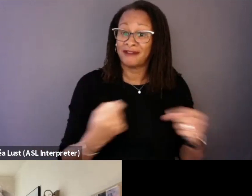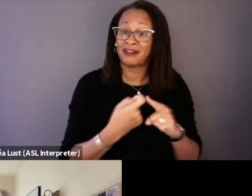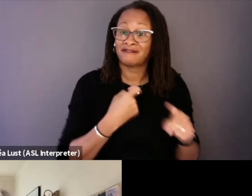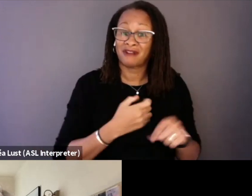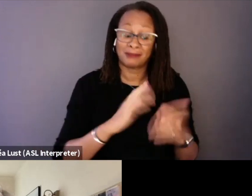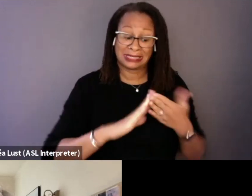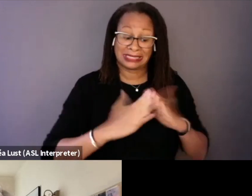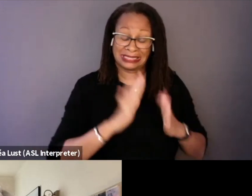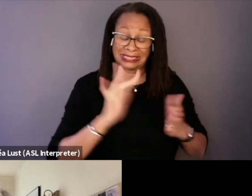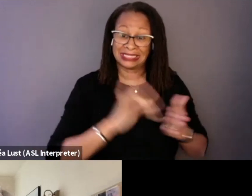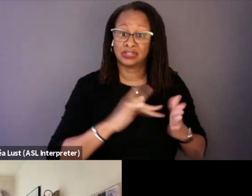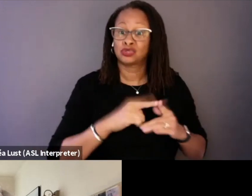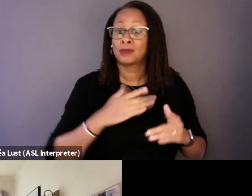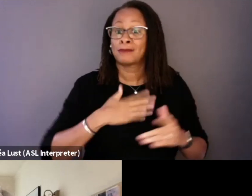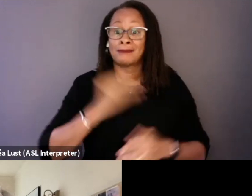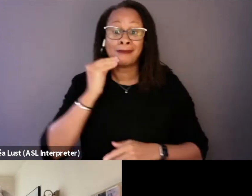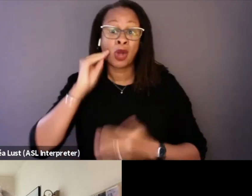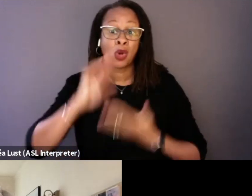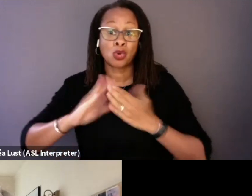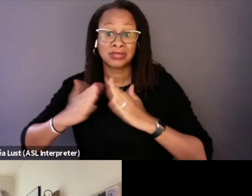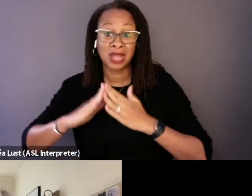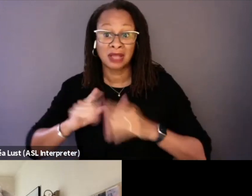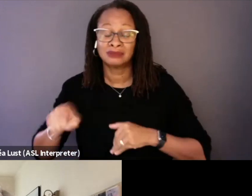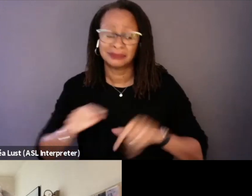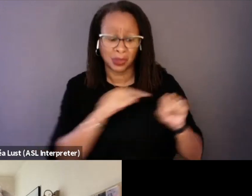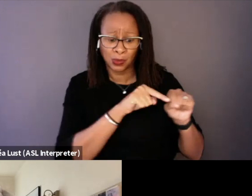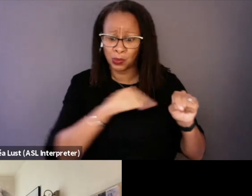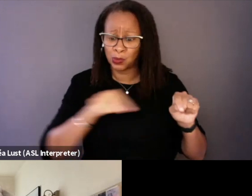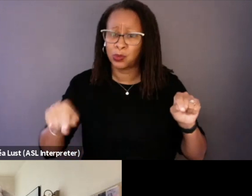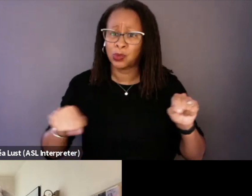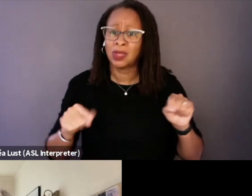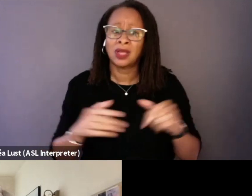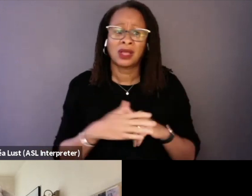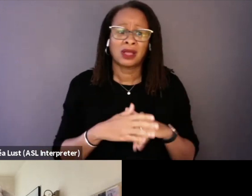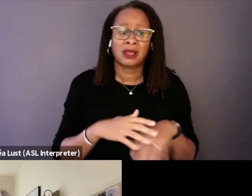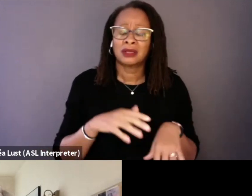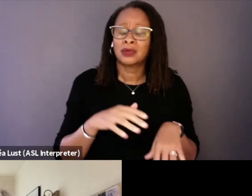I just noticed there was no longer, the coffees or the sorghum.